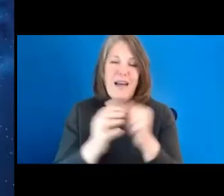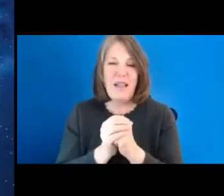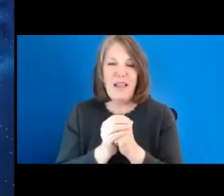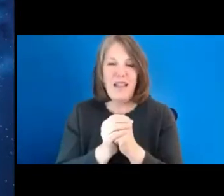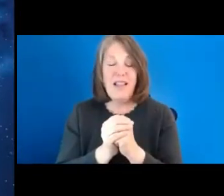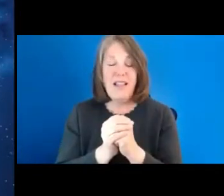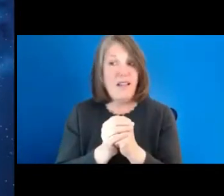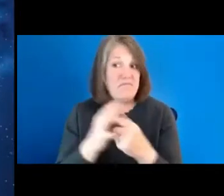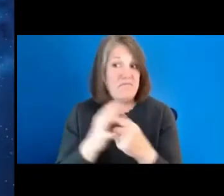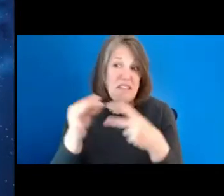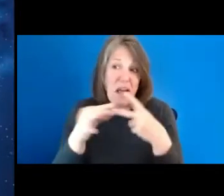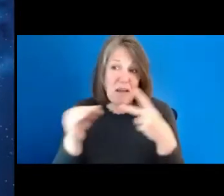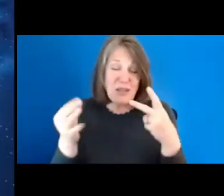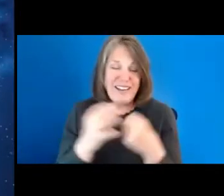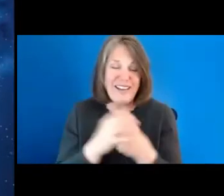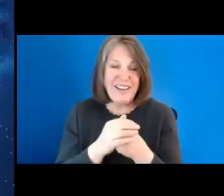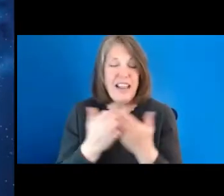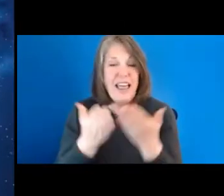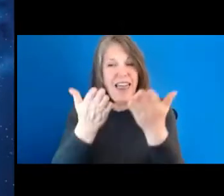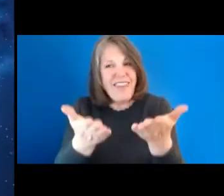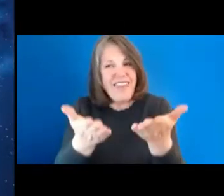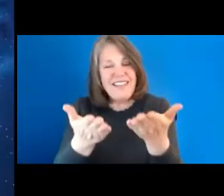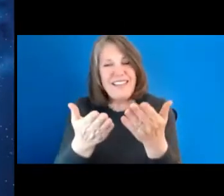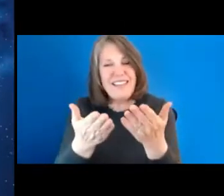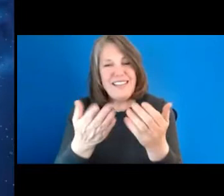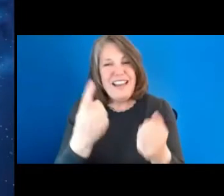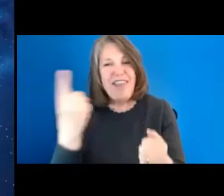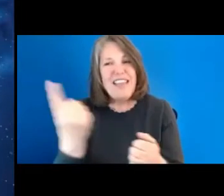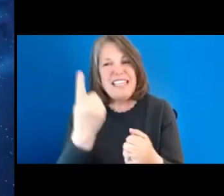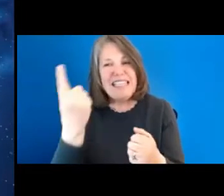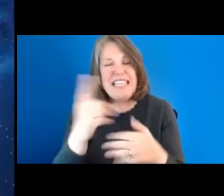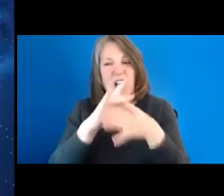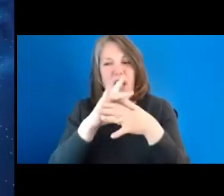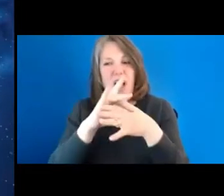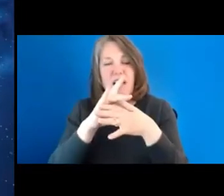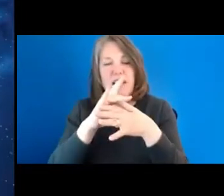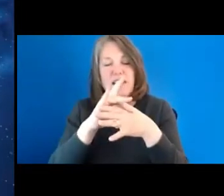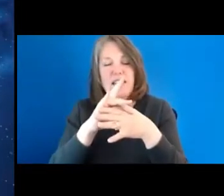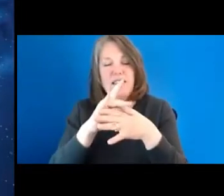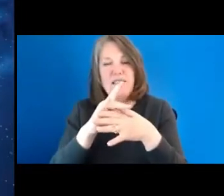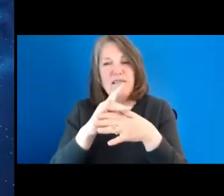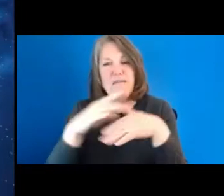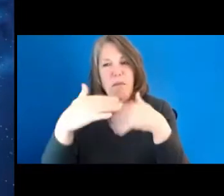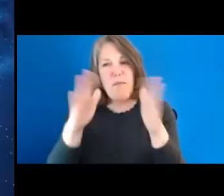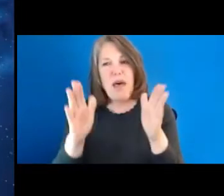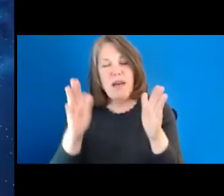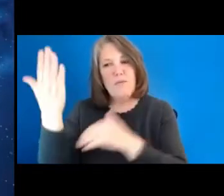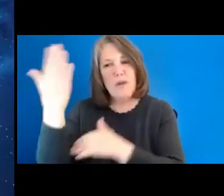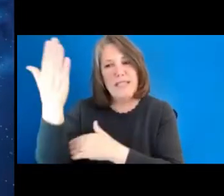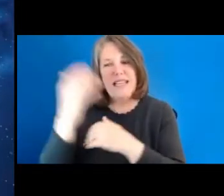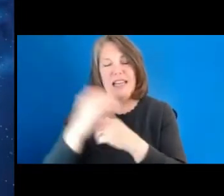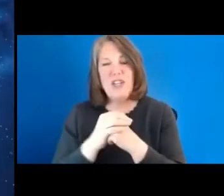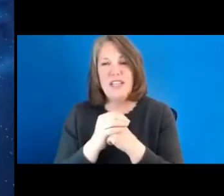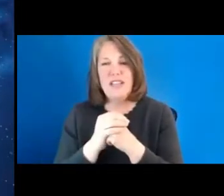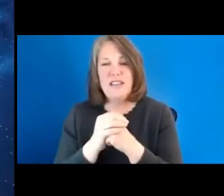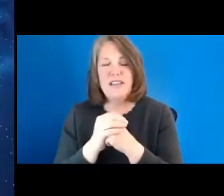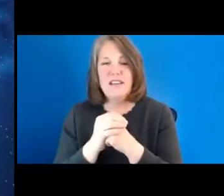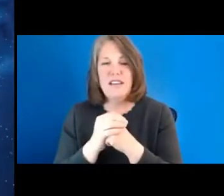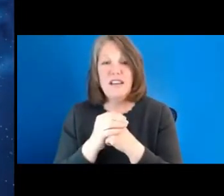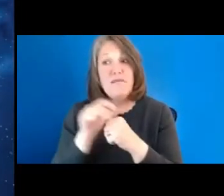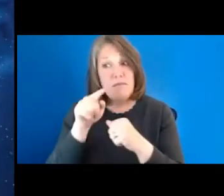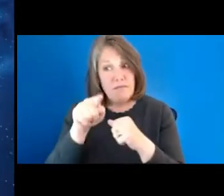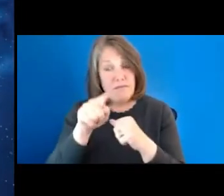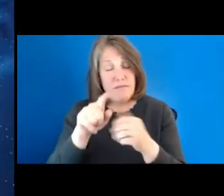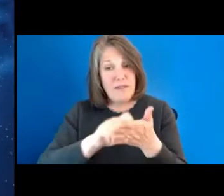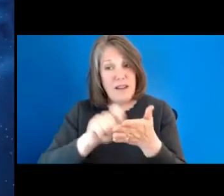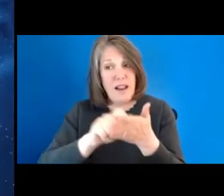16:37:21 This is the single content box presentation. 16:37:27 Here, the author has decided to do